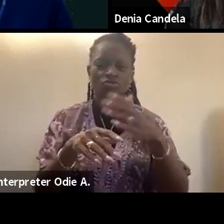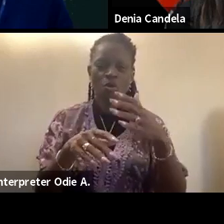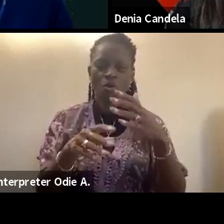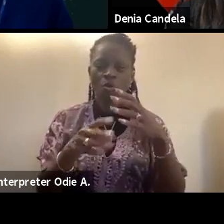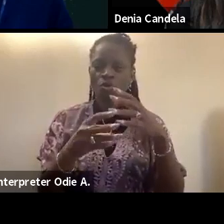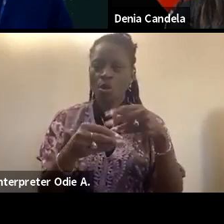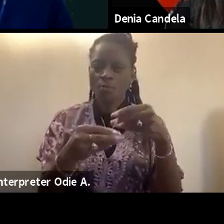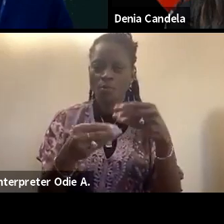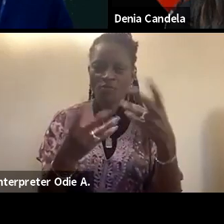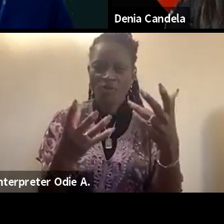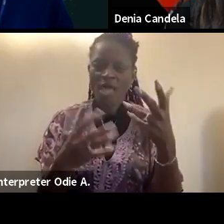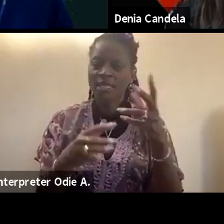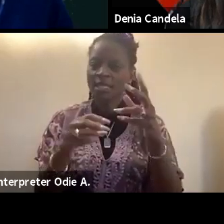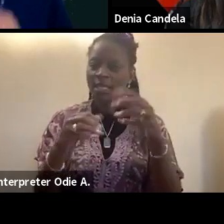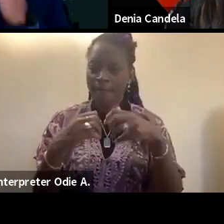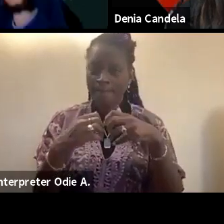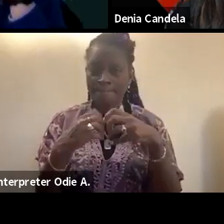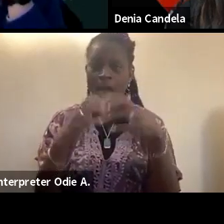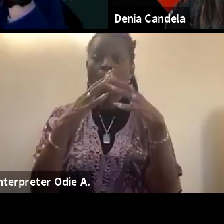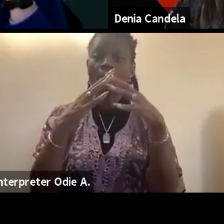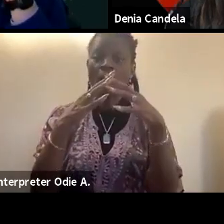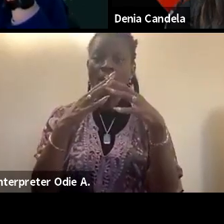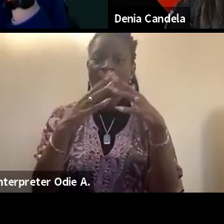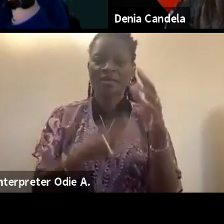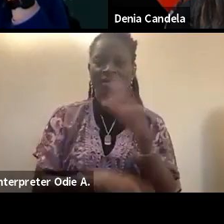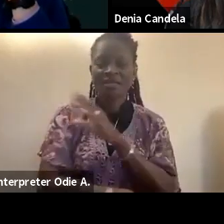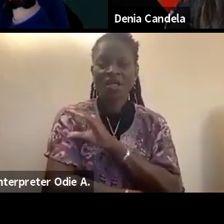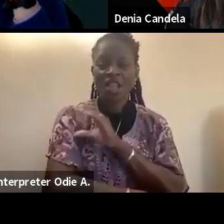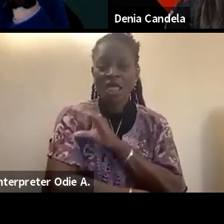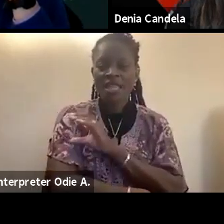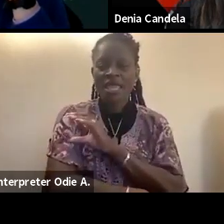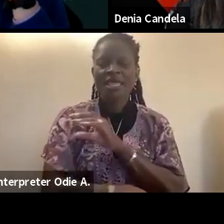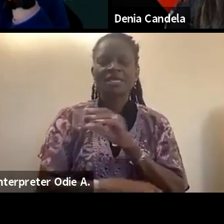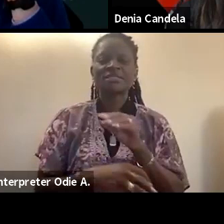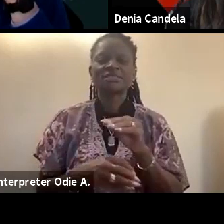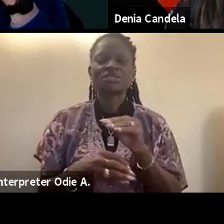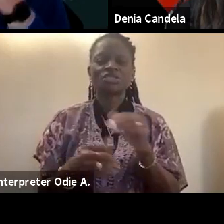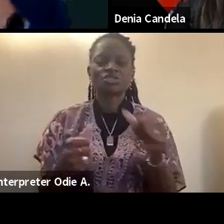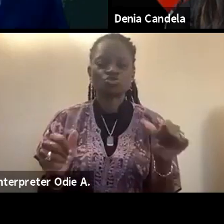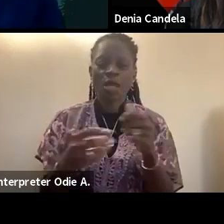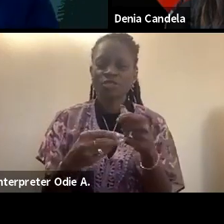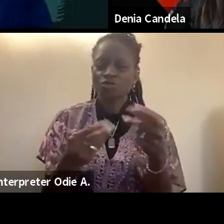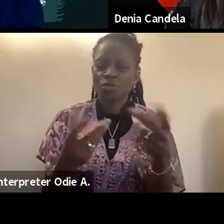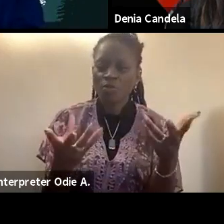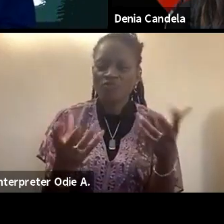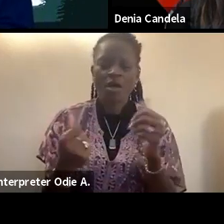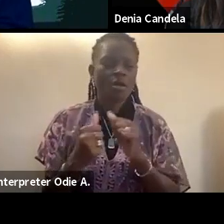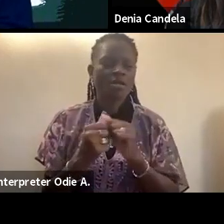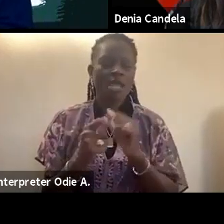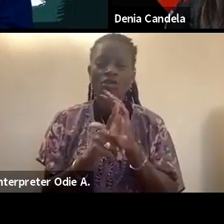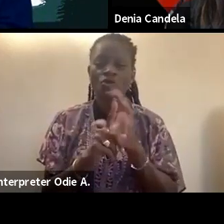pop up clinics and so working to be able to provide a cultural response in